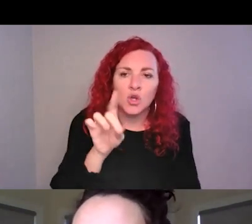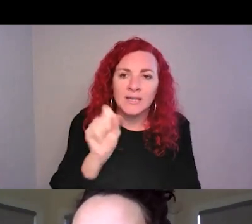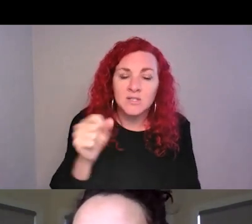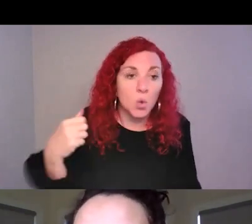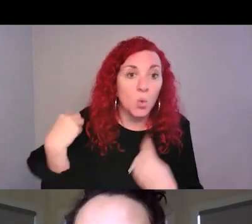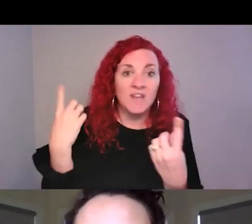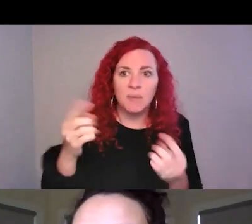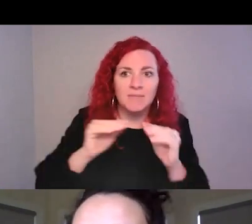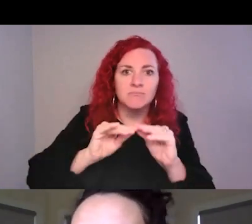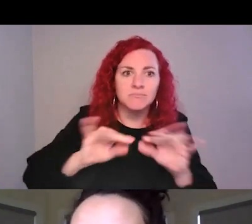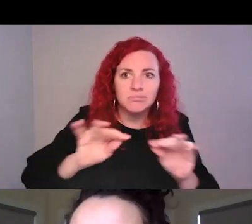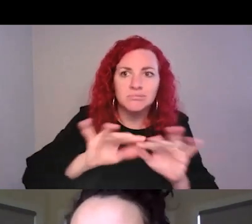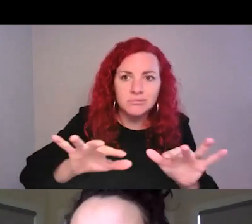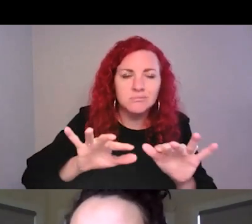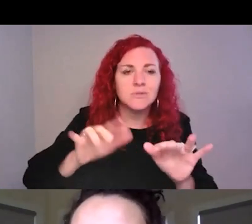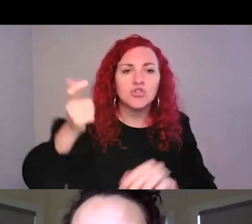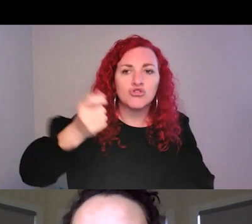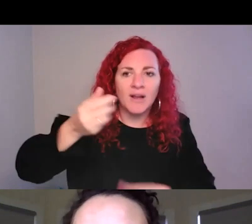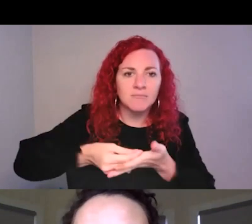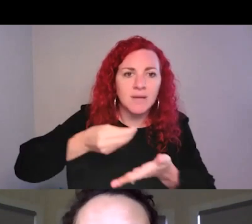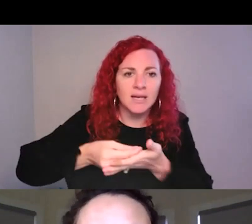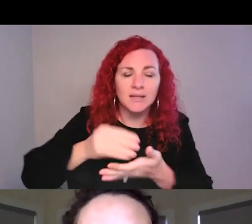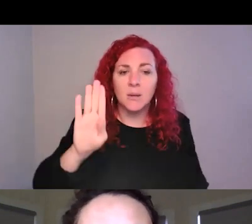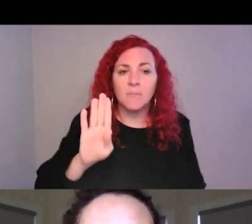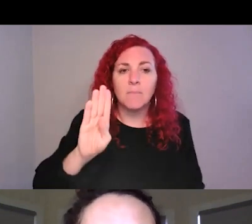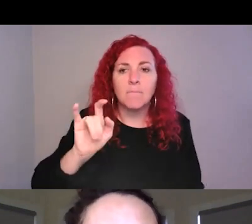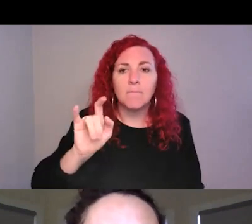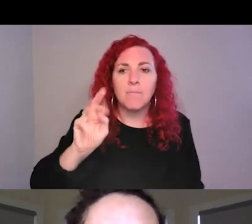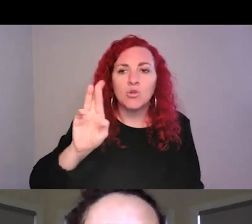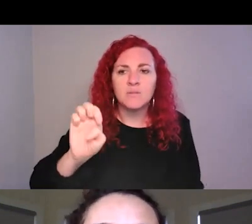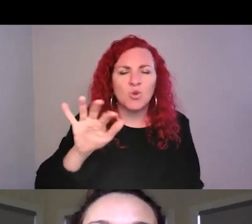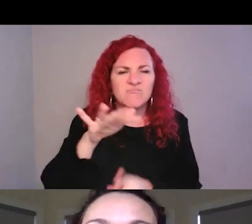FUNDS IN THE BALTIMORE AREA FOR THE PAST SEVERAL DECADES.